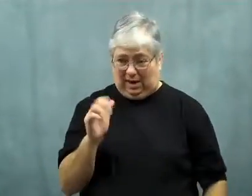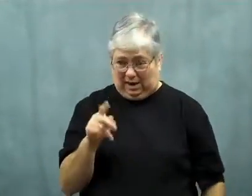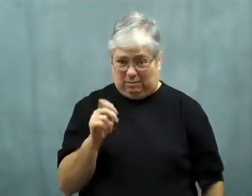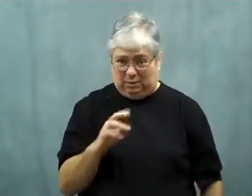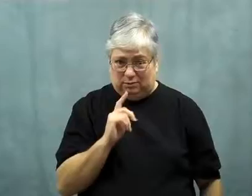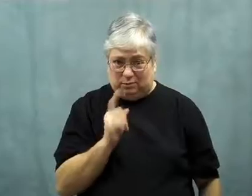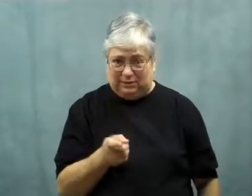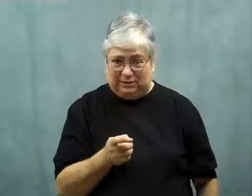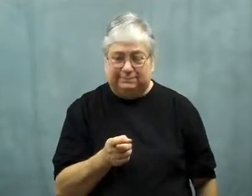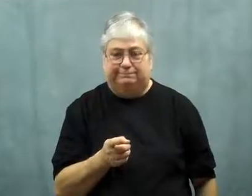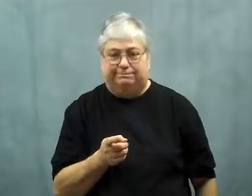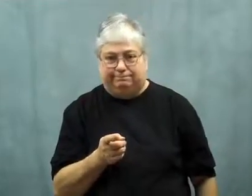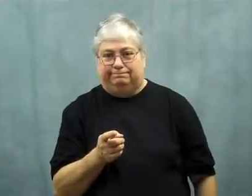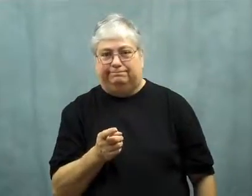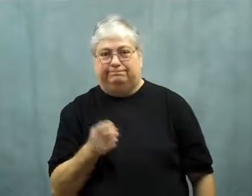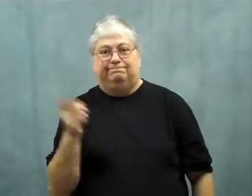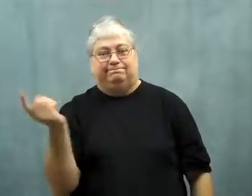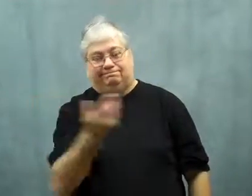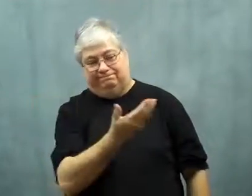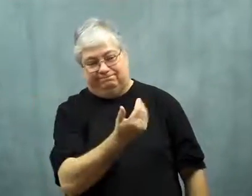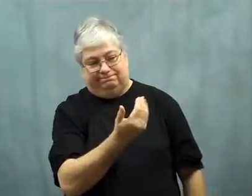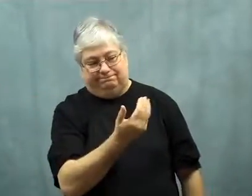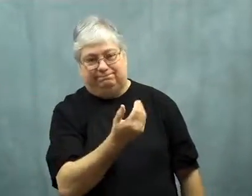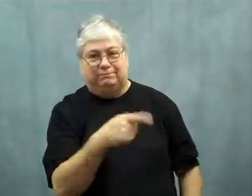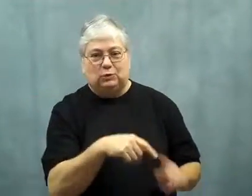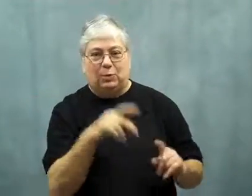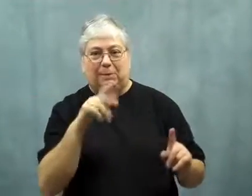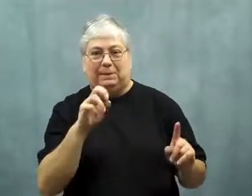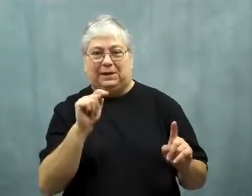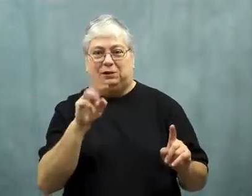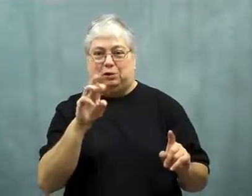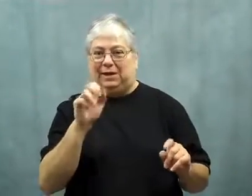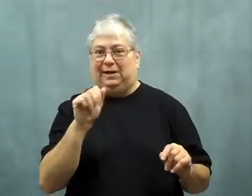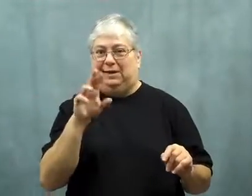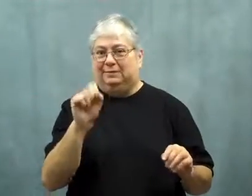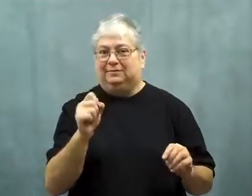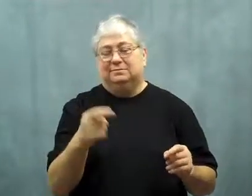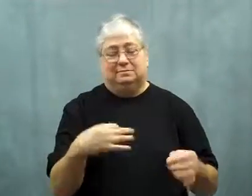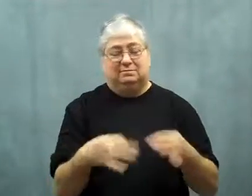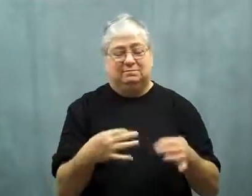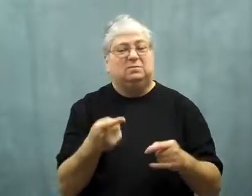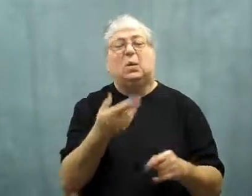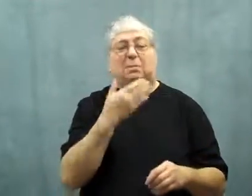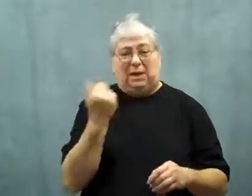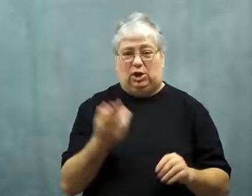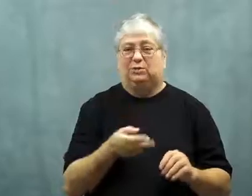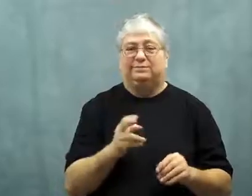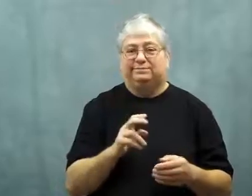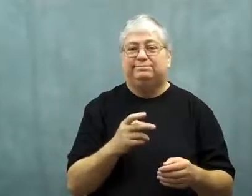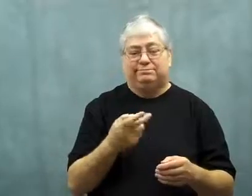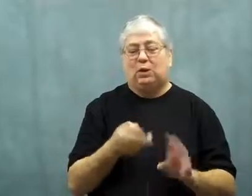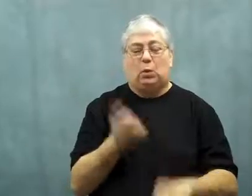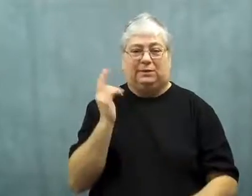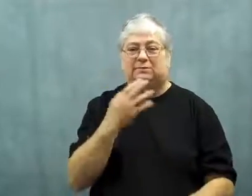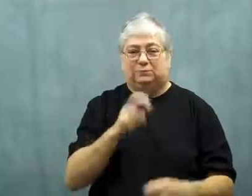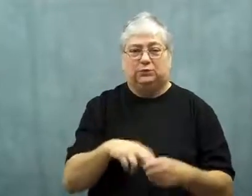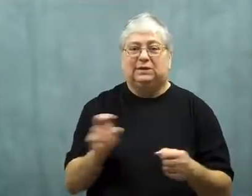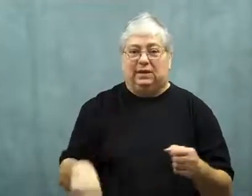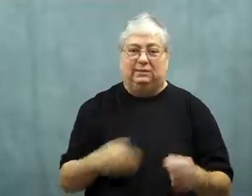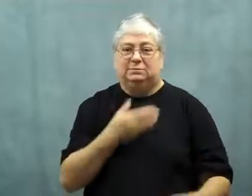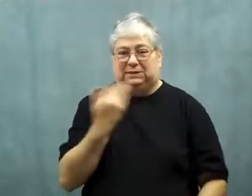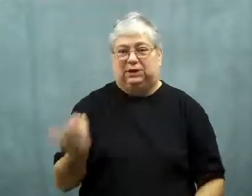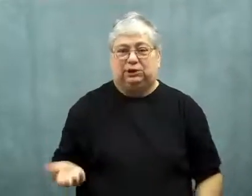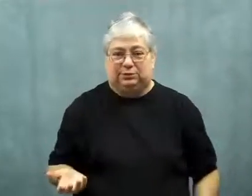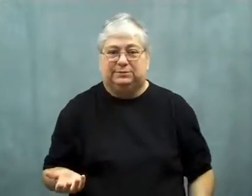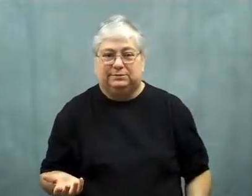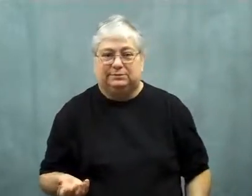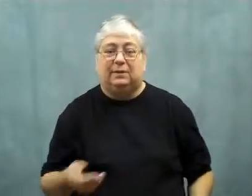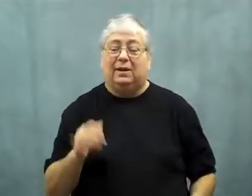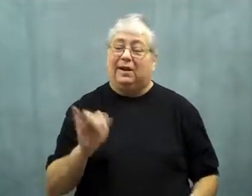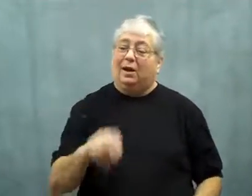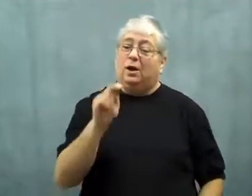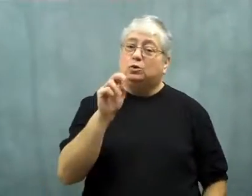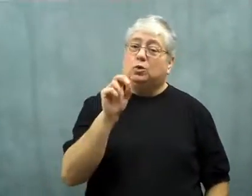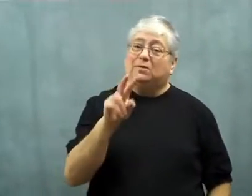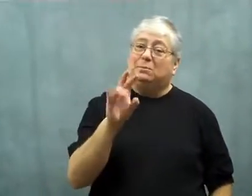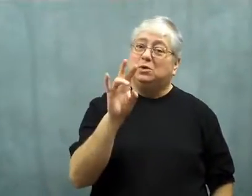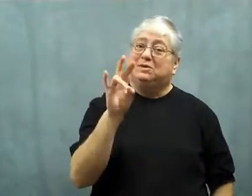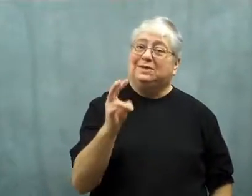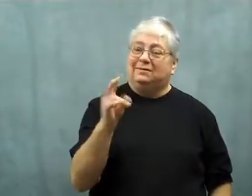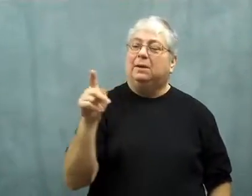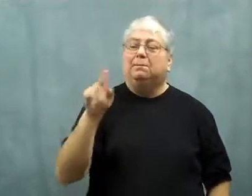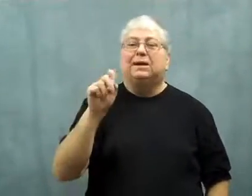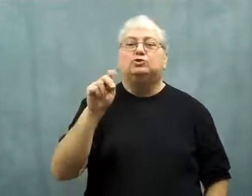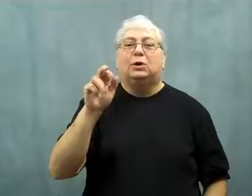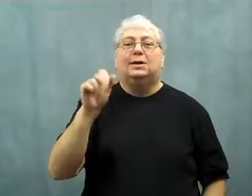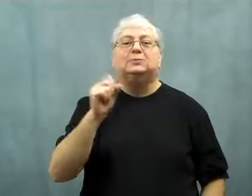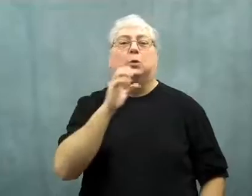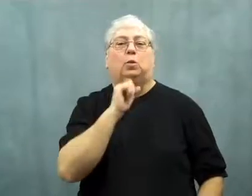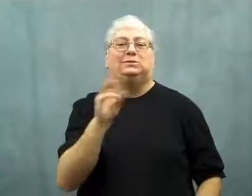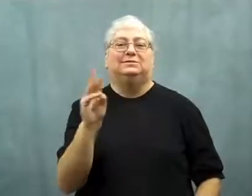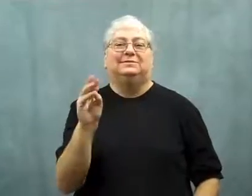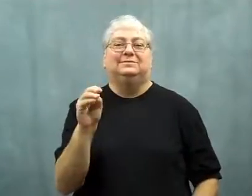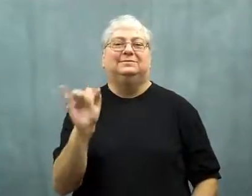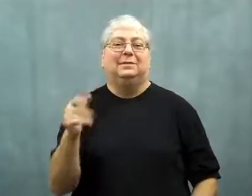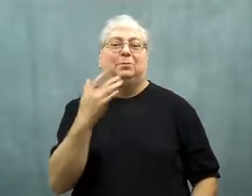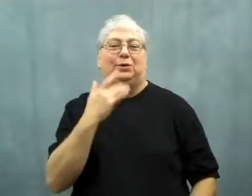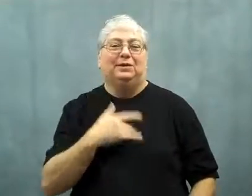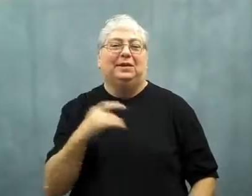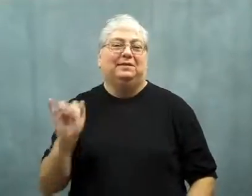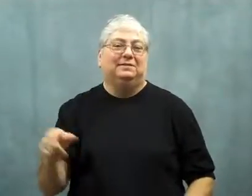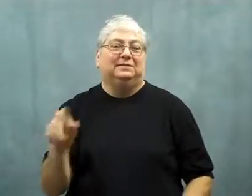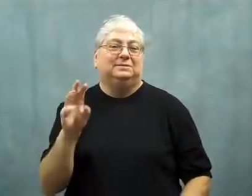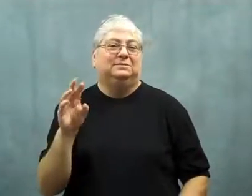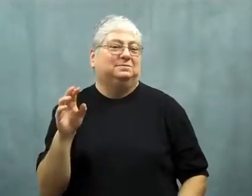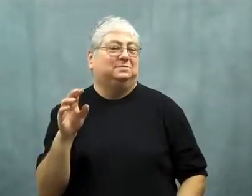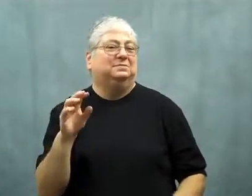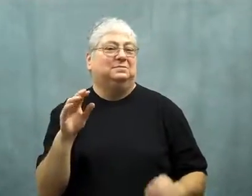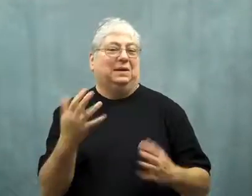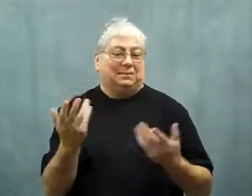Clapper called Petraeus in and told him he should resign.